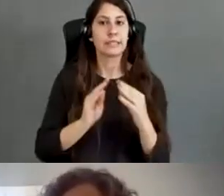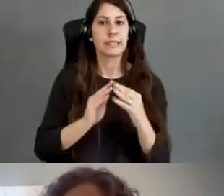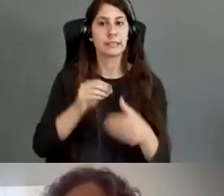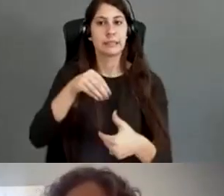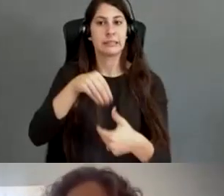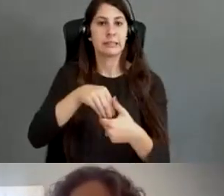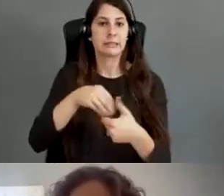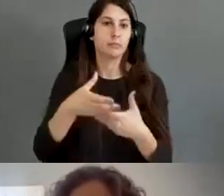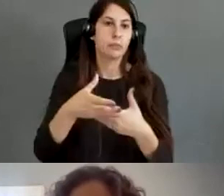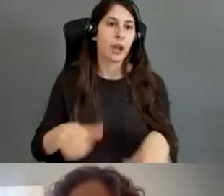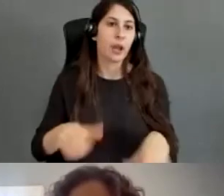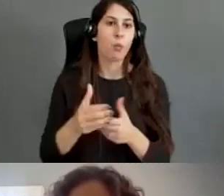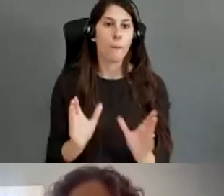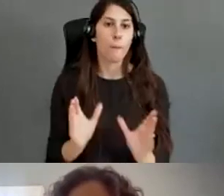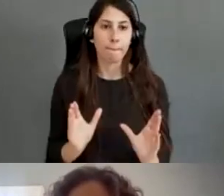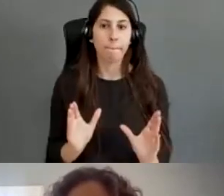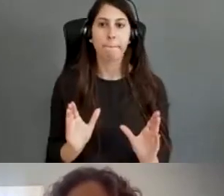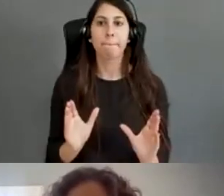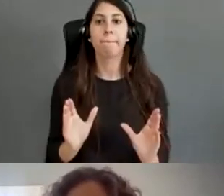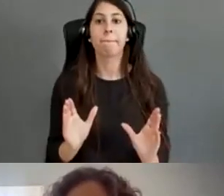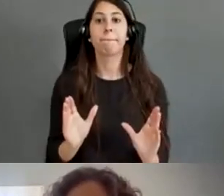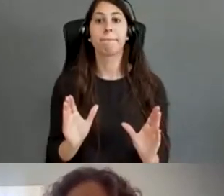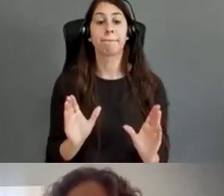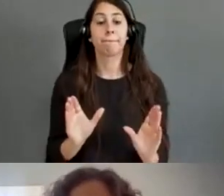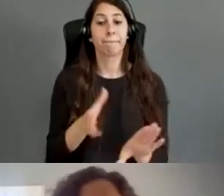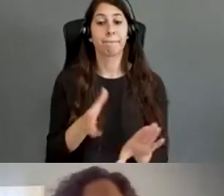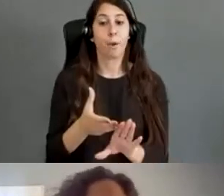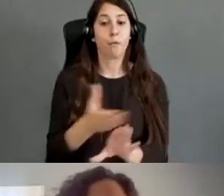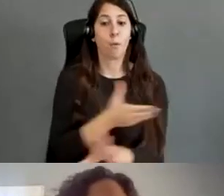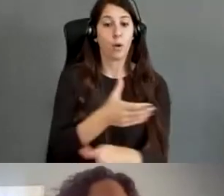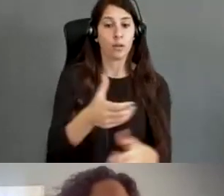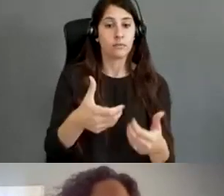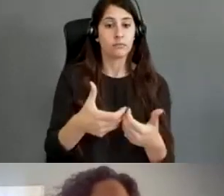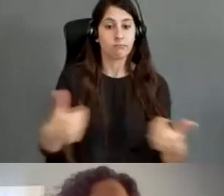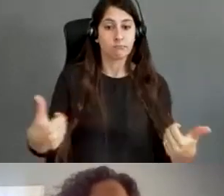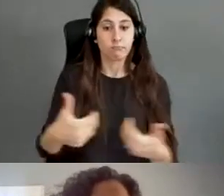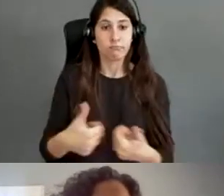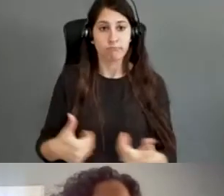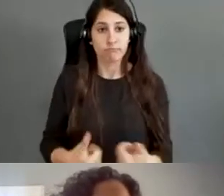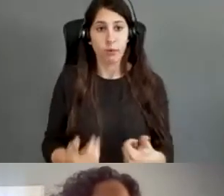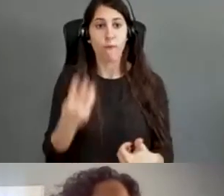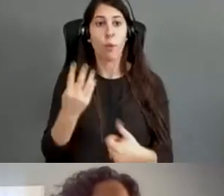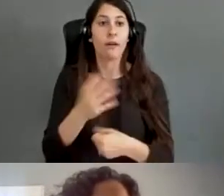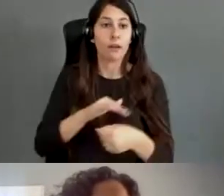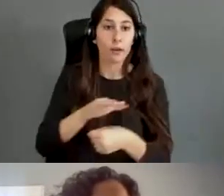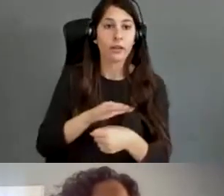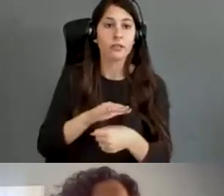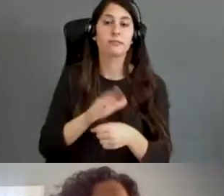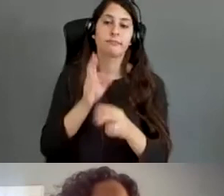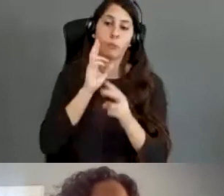So before we separate into our four areas, just wanna say what an honor it is to be together